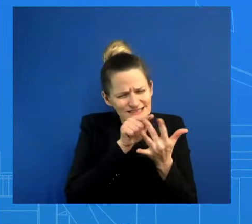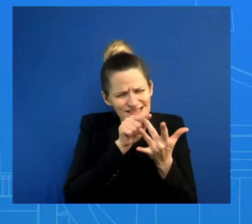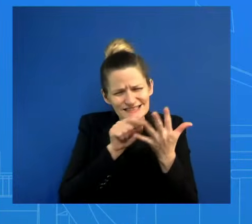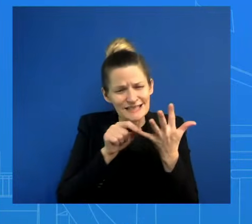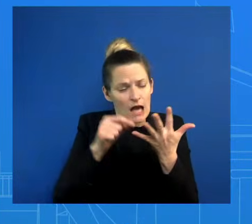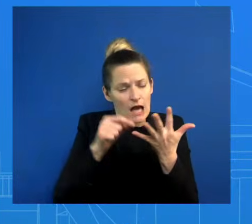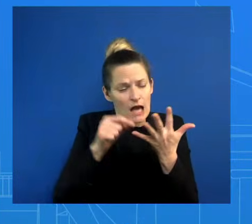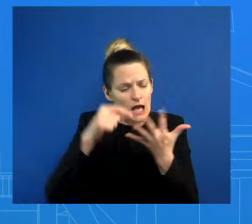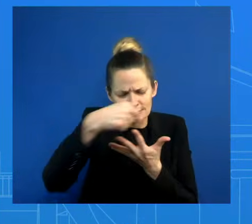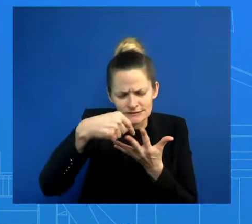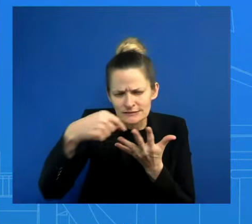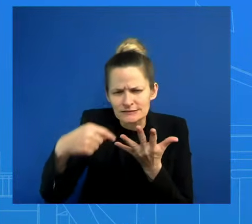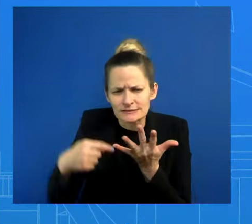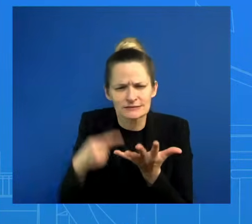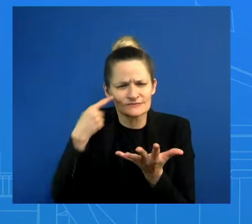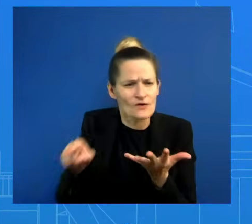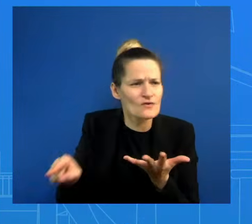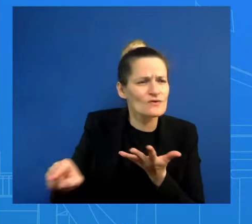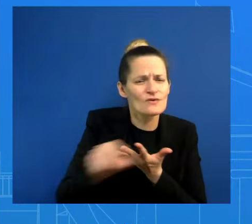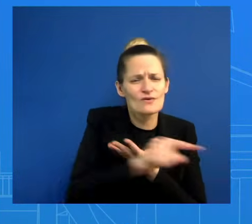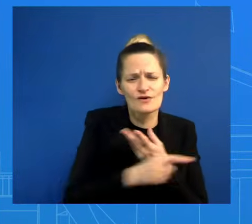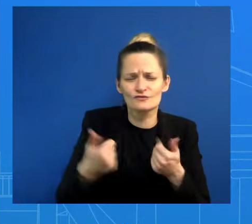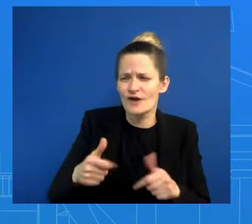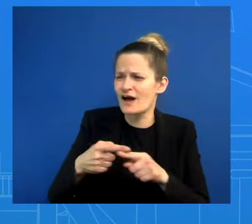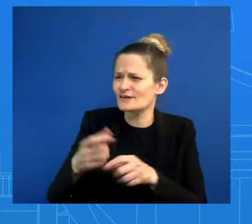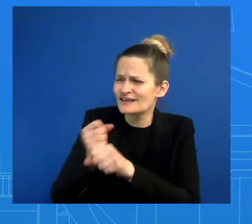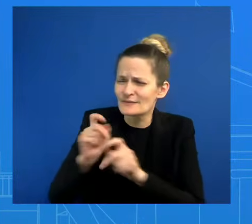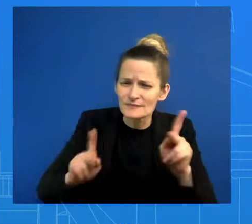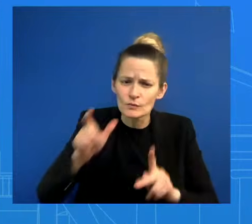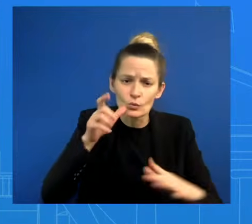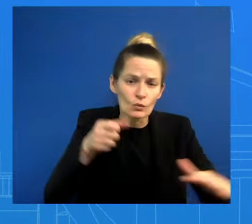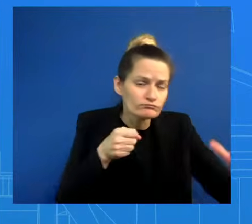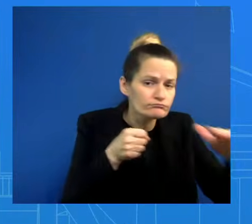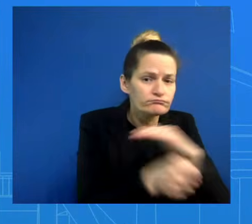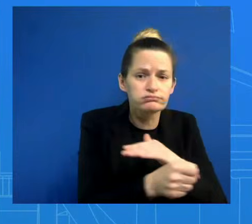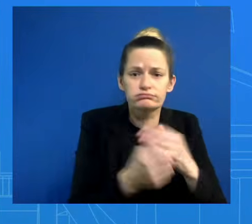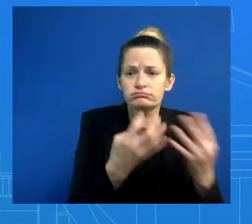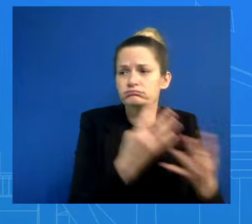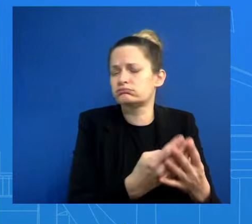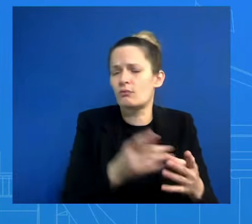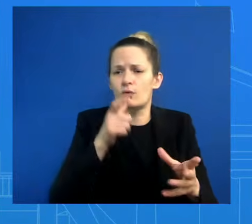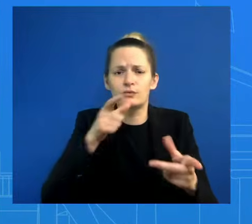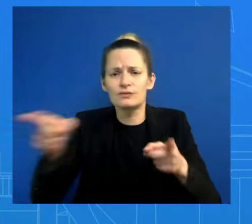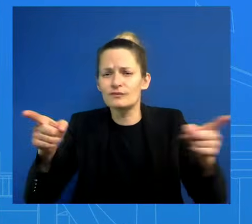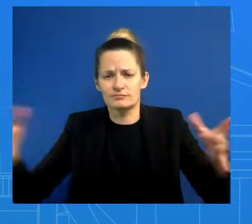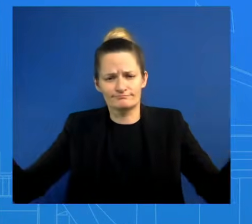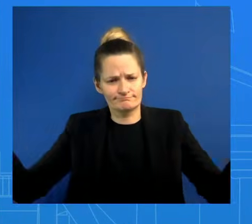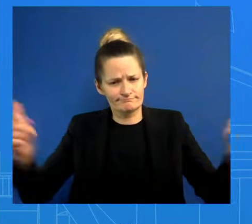And that is a commitment that you have seen -- he, you know -- he has, you know,